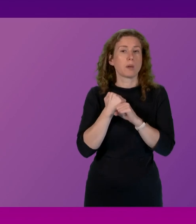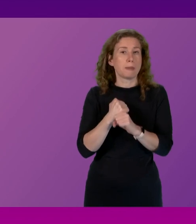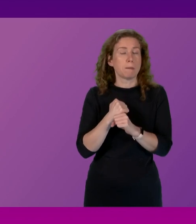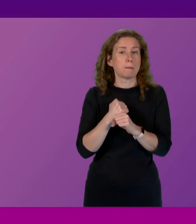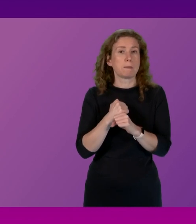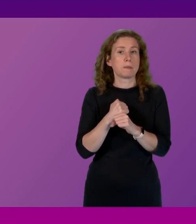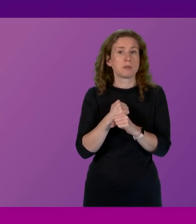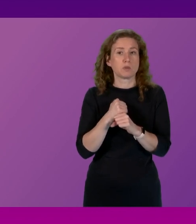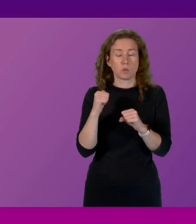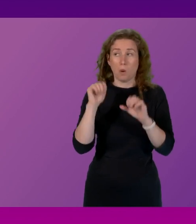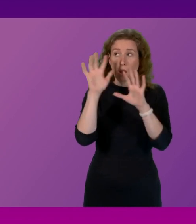to our climate obligations.